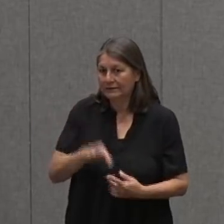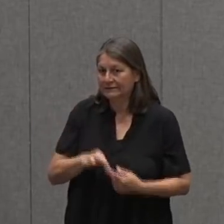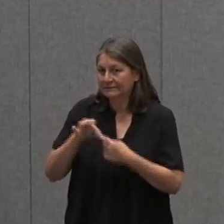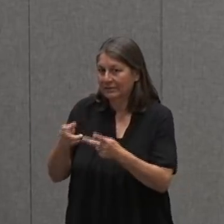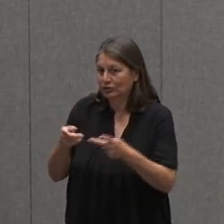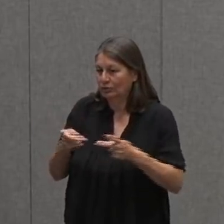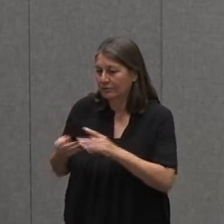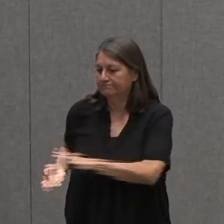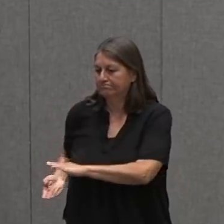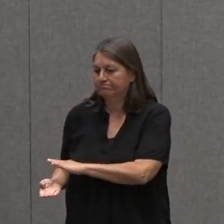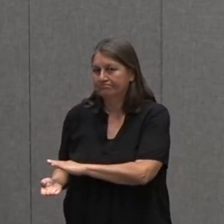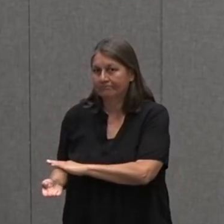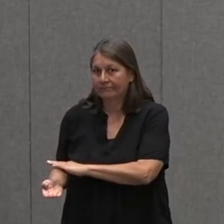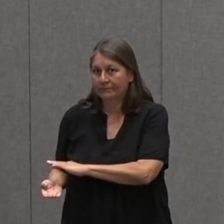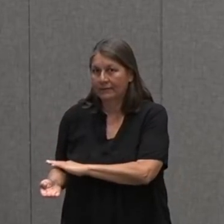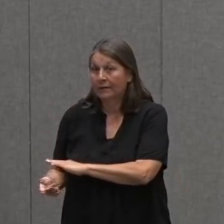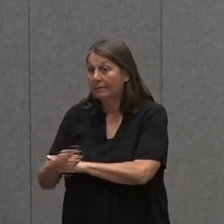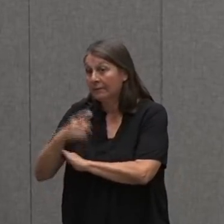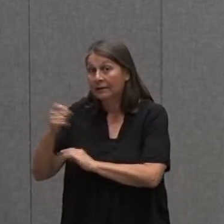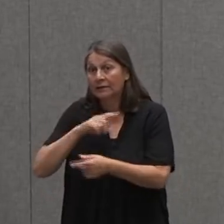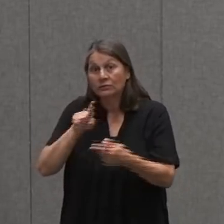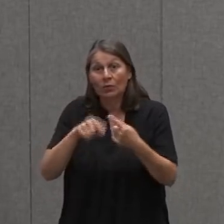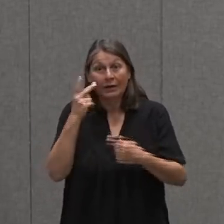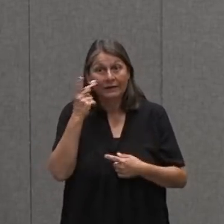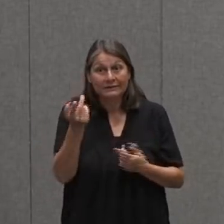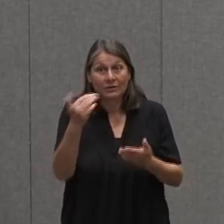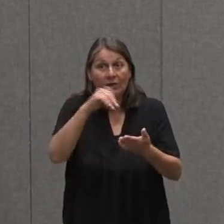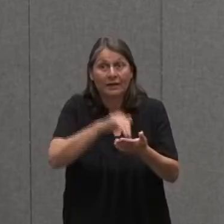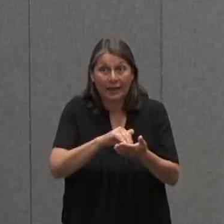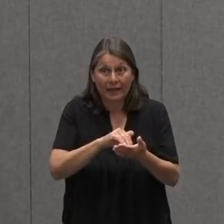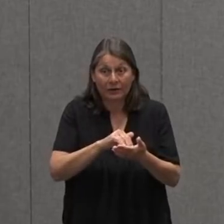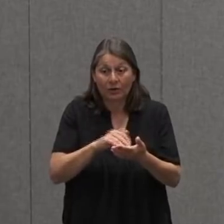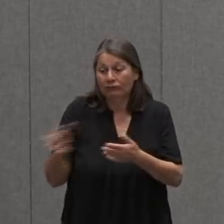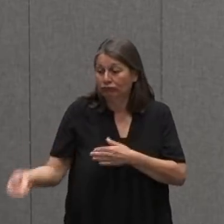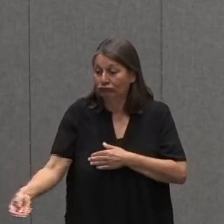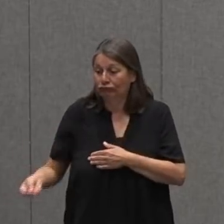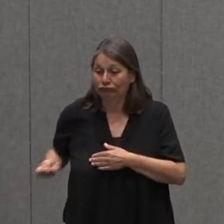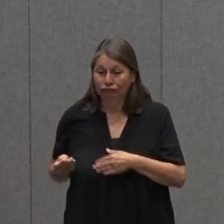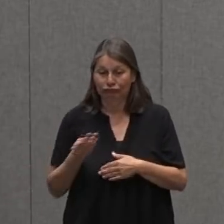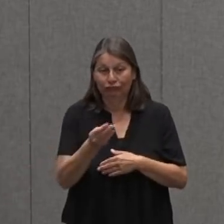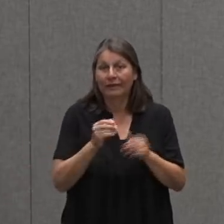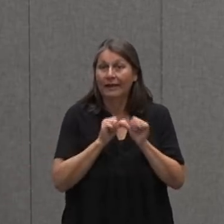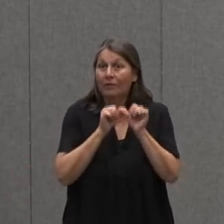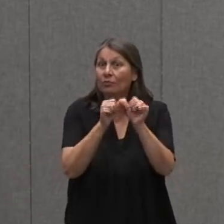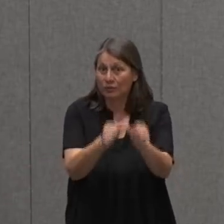that we do when we come back together, we're gonna be taking the work that we've done on our last episode,